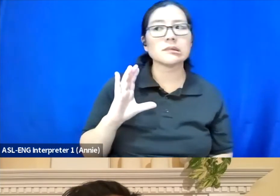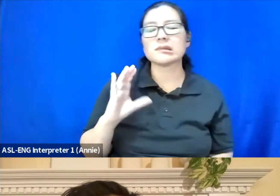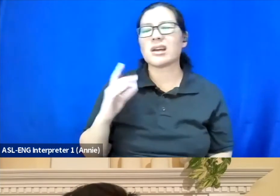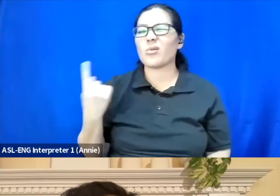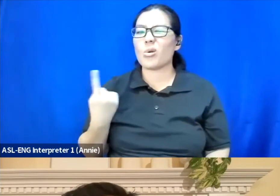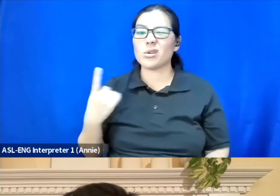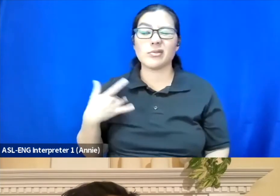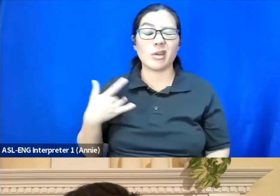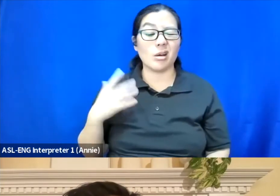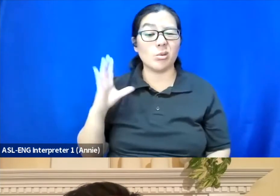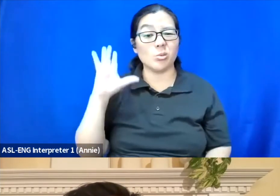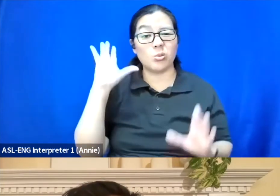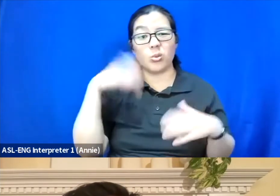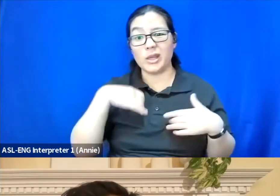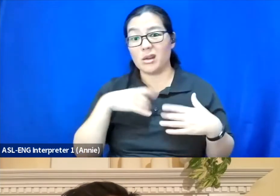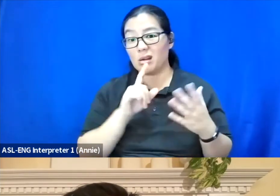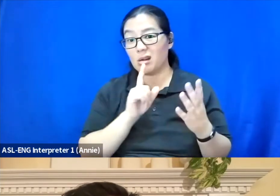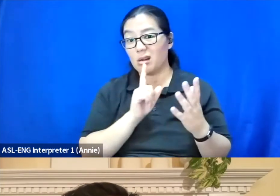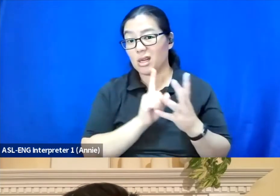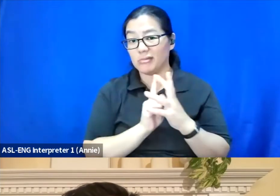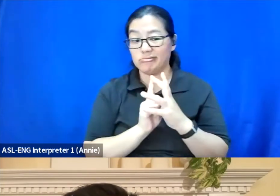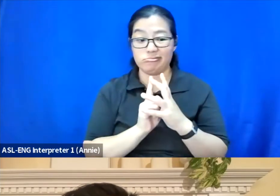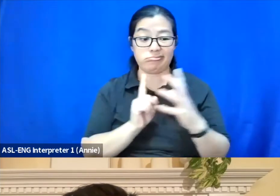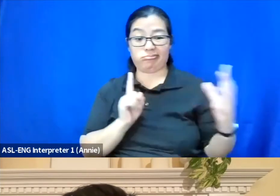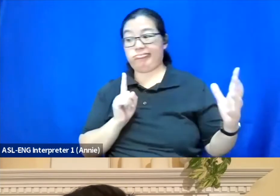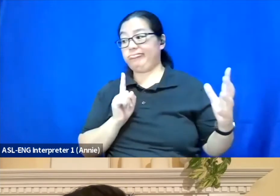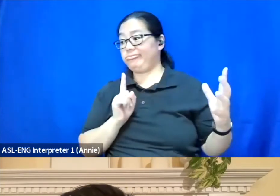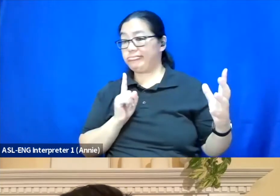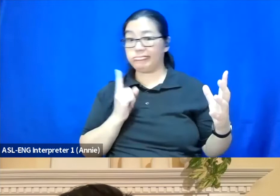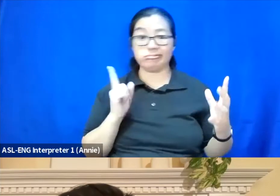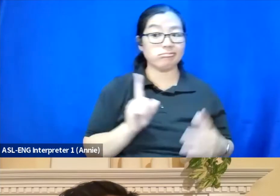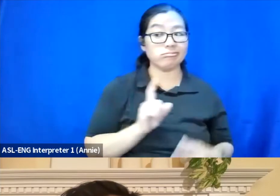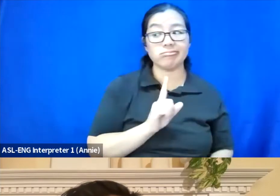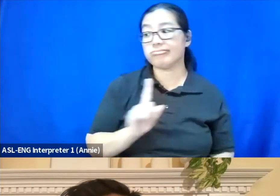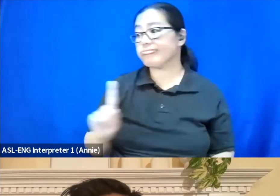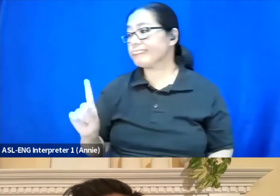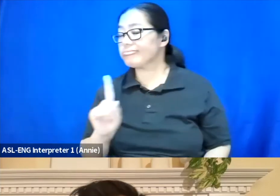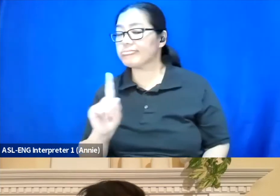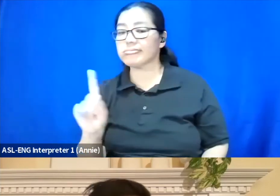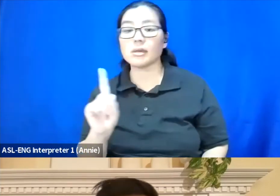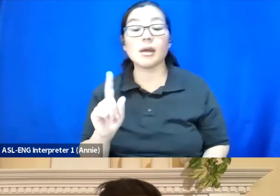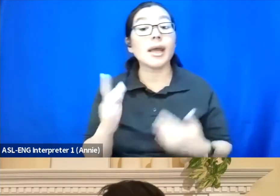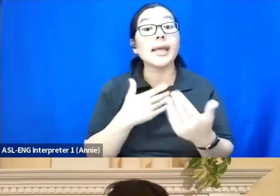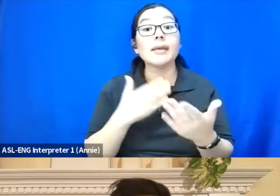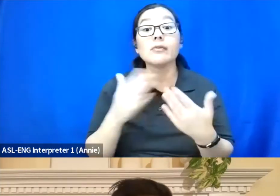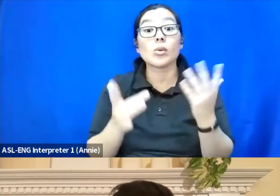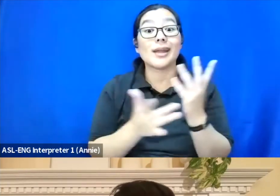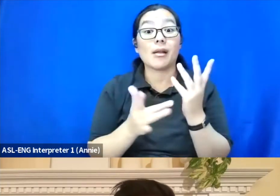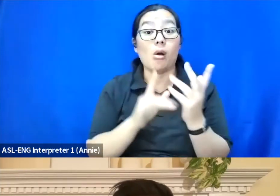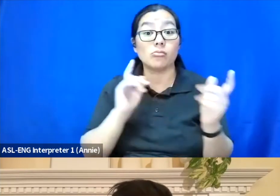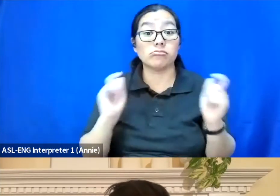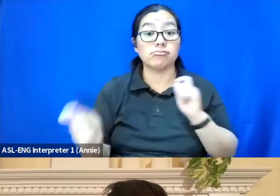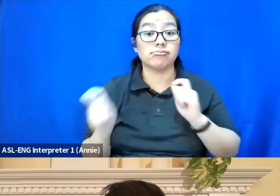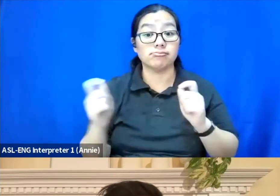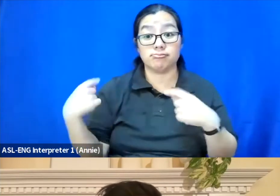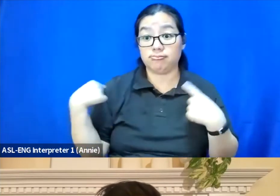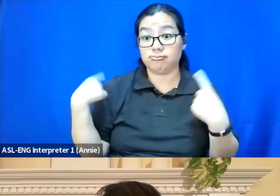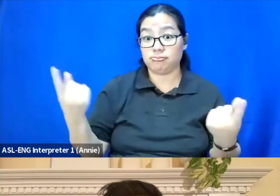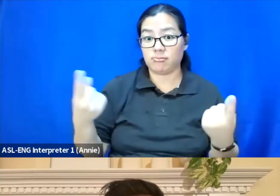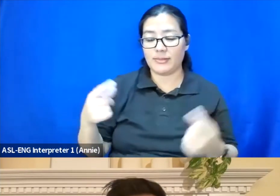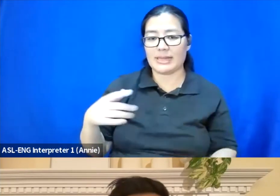And I feel that pull -- that pull that is in me to want to be a part of that community,